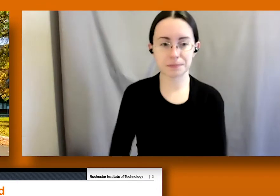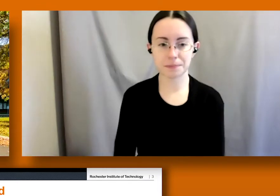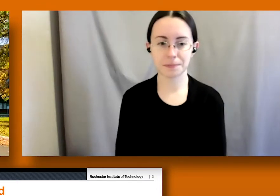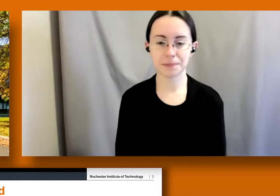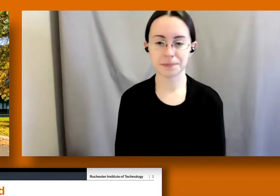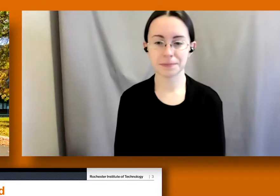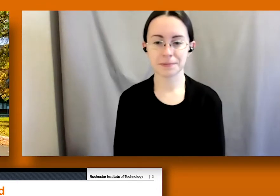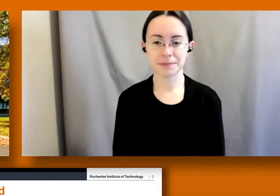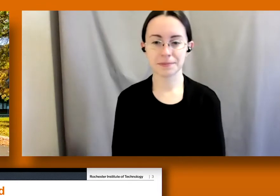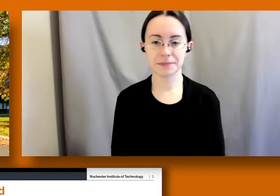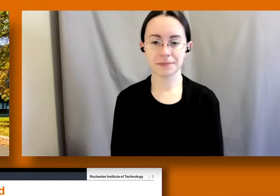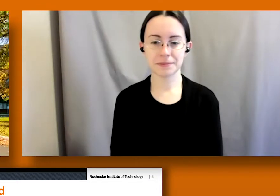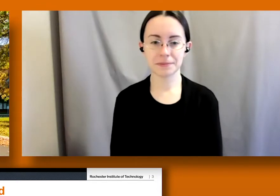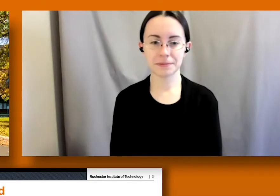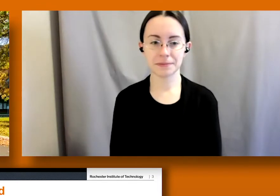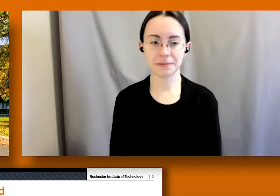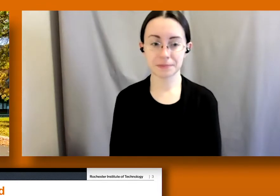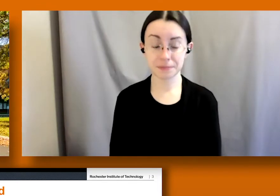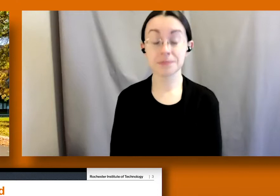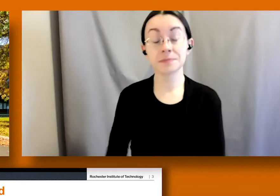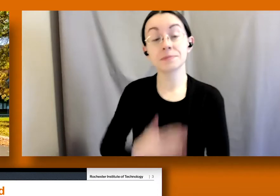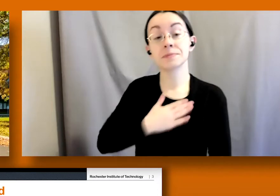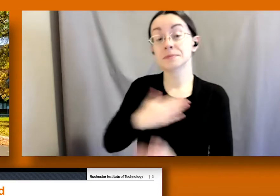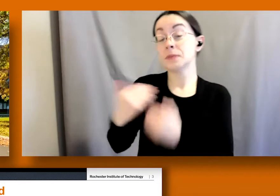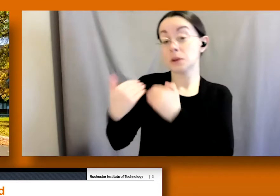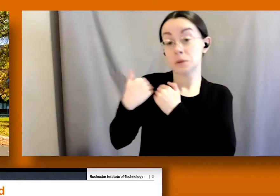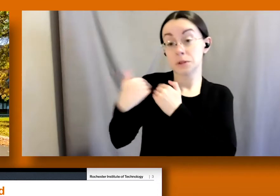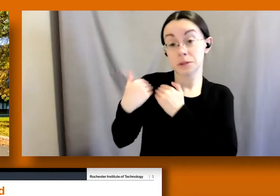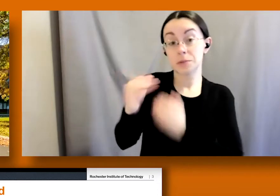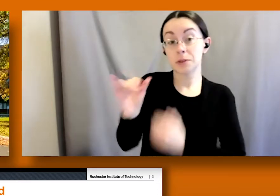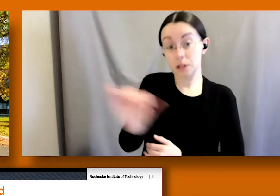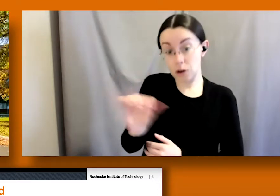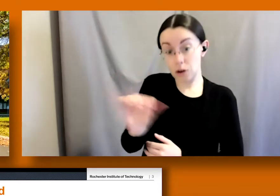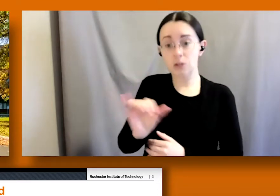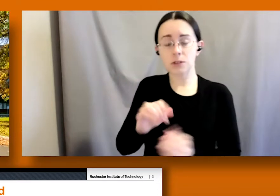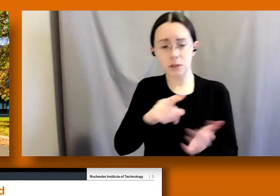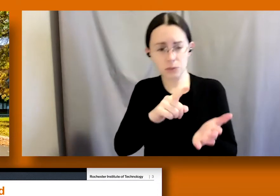Part of my job is checking for compliance with RIT policies,